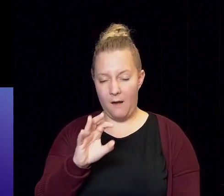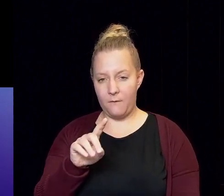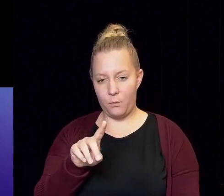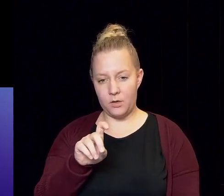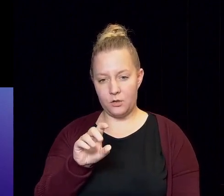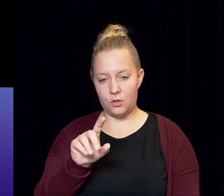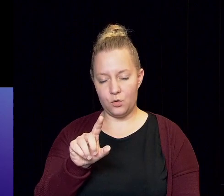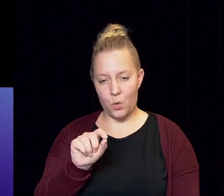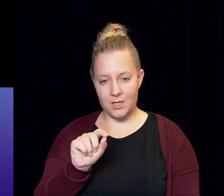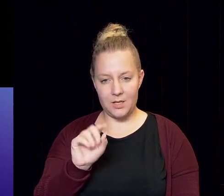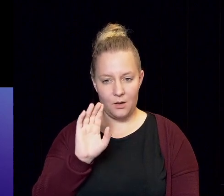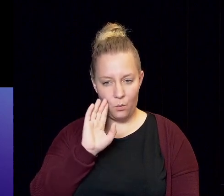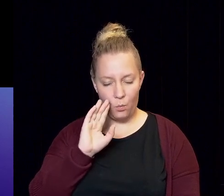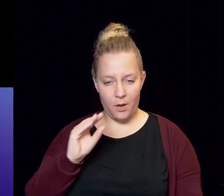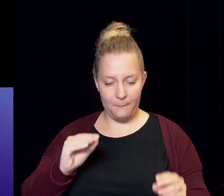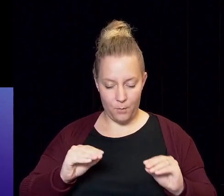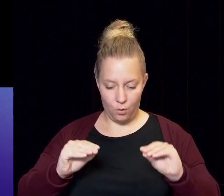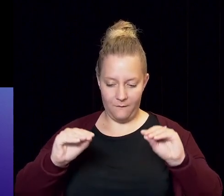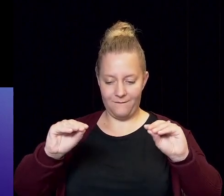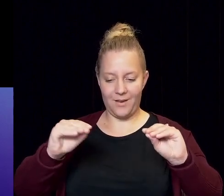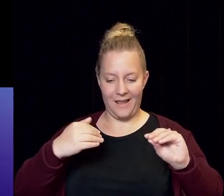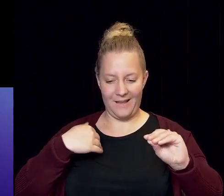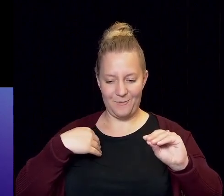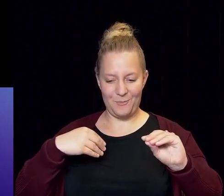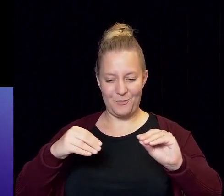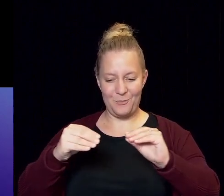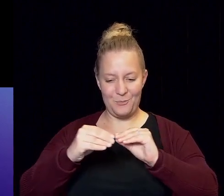ahead and move these items up so that I have a little bit more space. So, let's go ahead and start